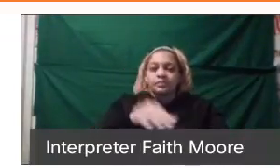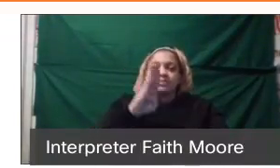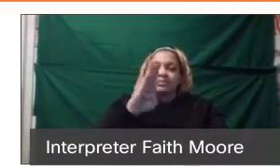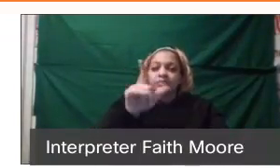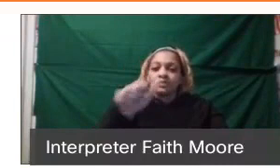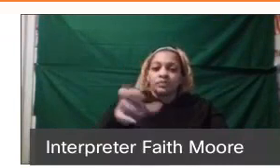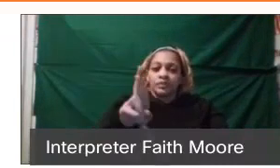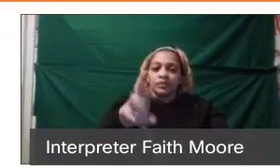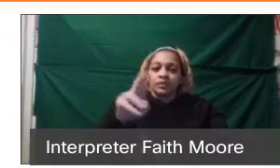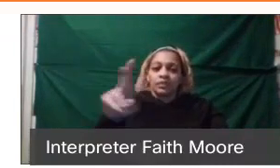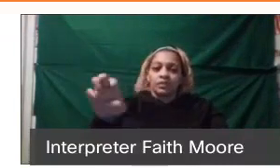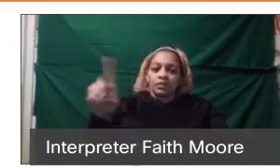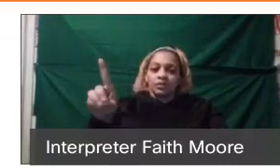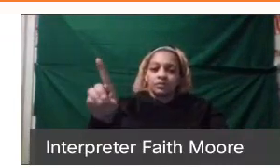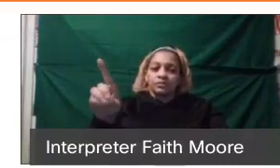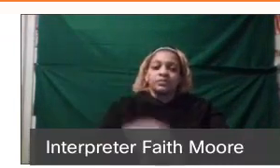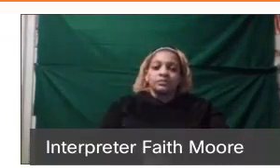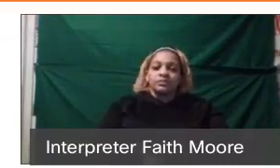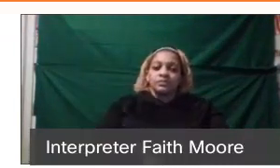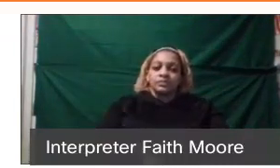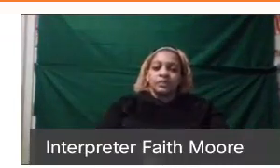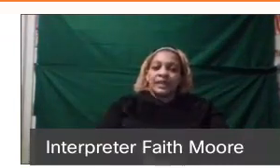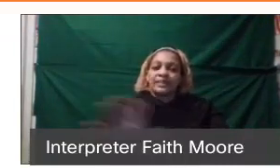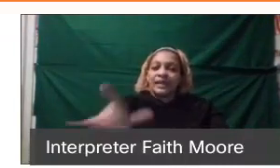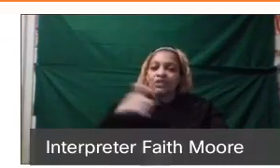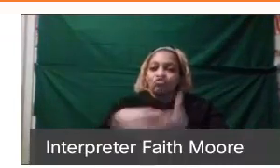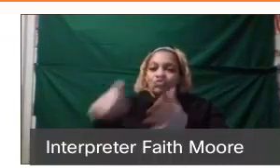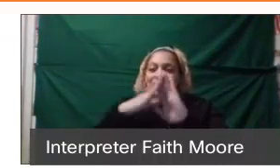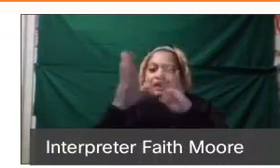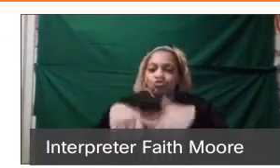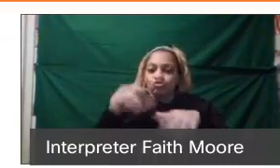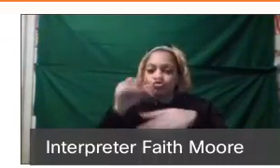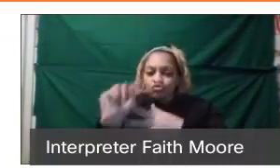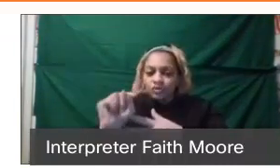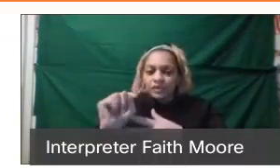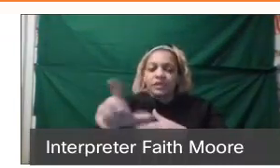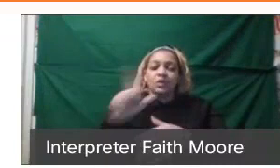writtenhouse street we're proposing again the high visibility crosswalk treatment.